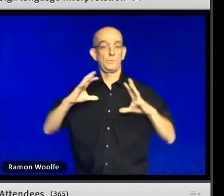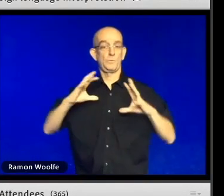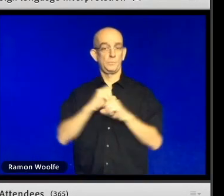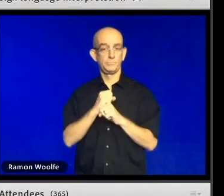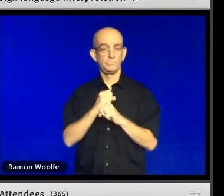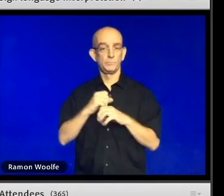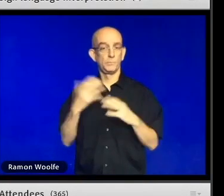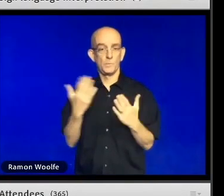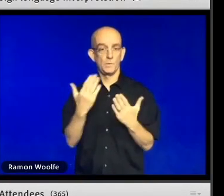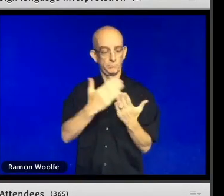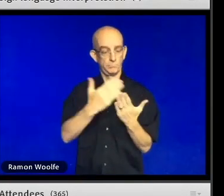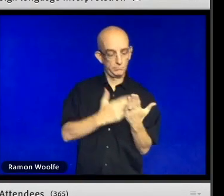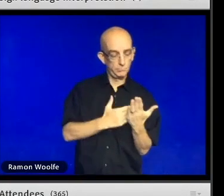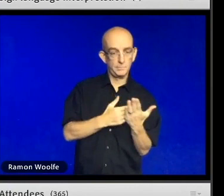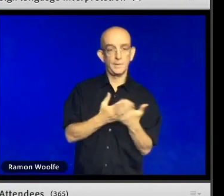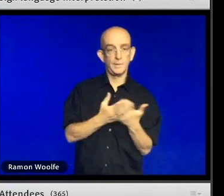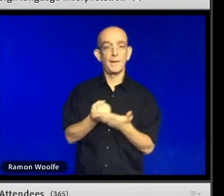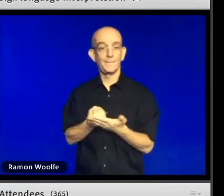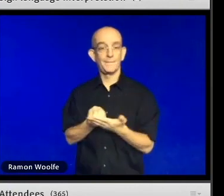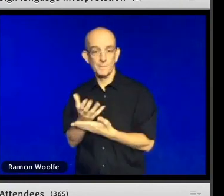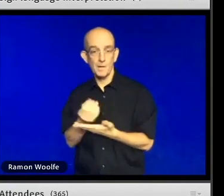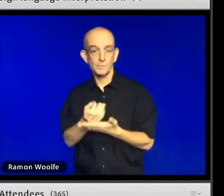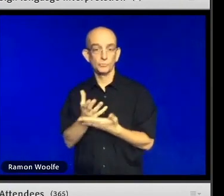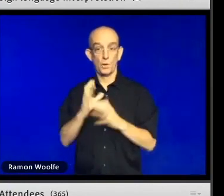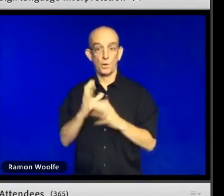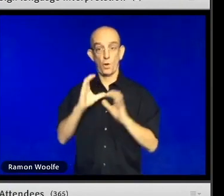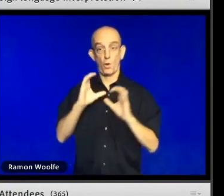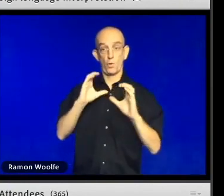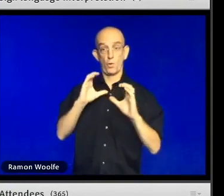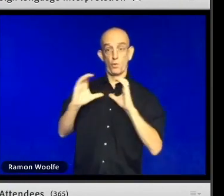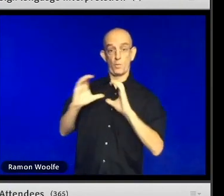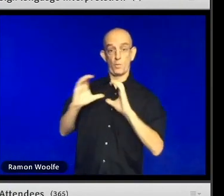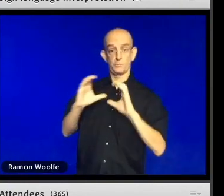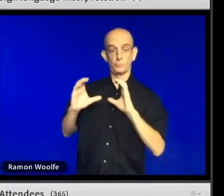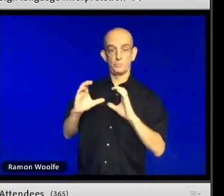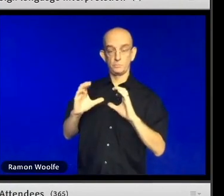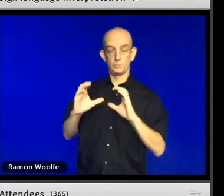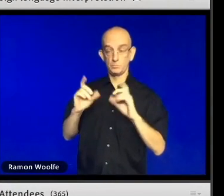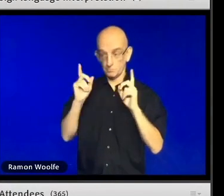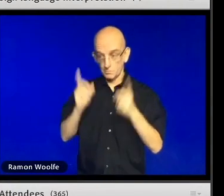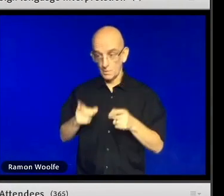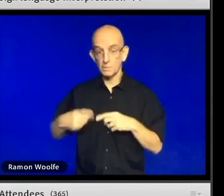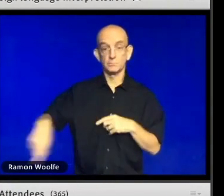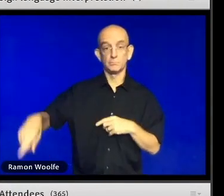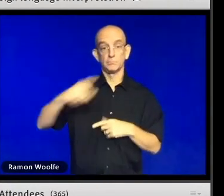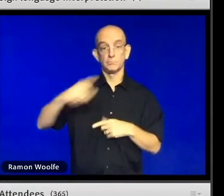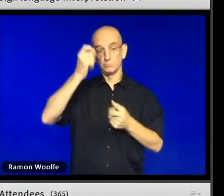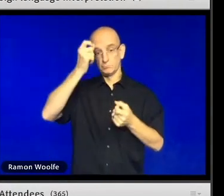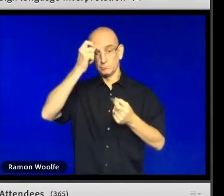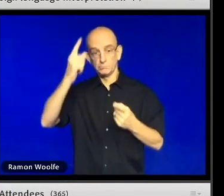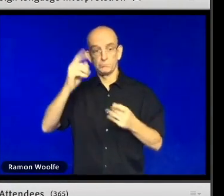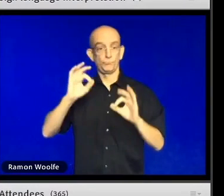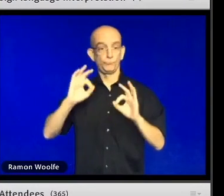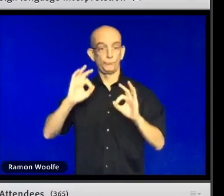response inclusive. You should see a poll in front of you on your screen asking an organization asks you: What can we practically do today to get started? Which one of the following